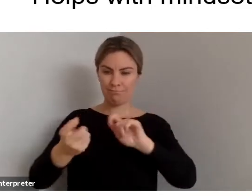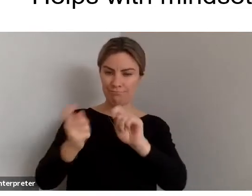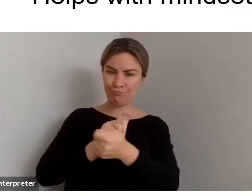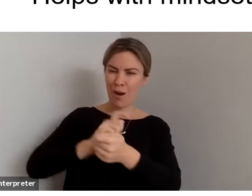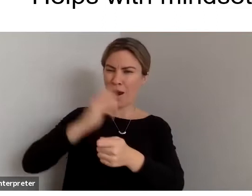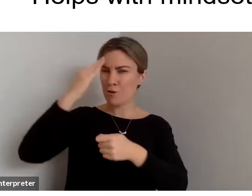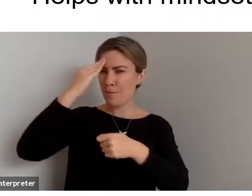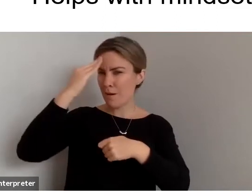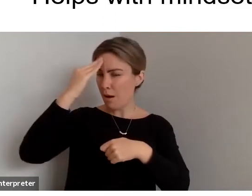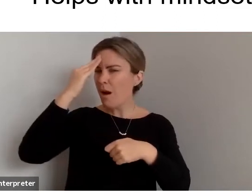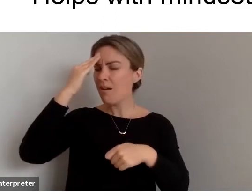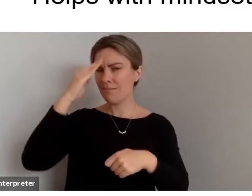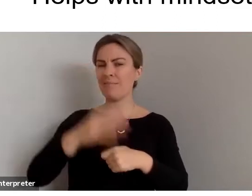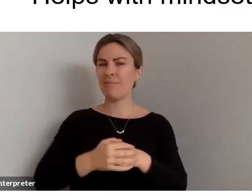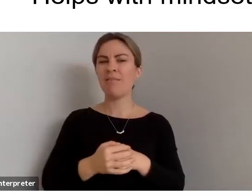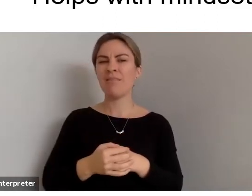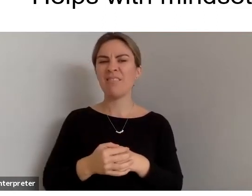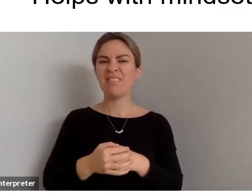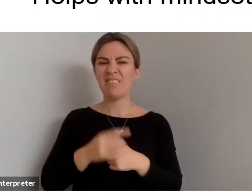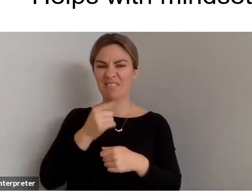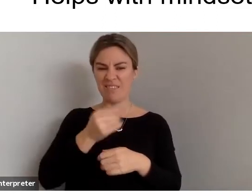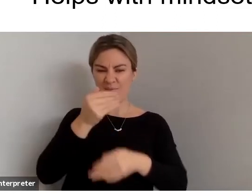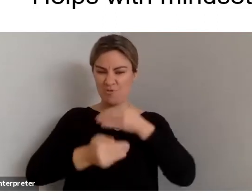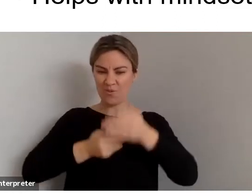Just do it.